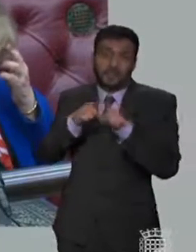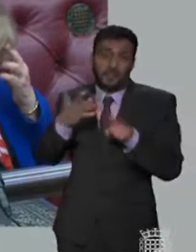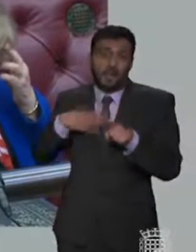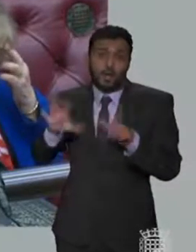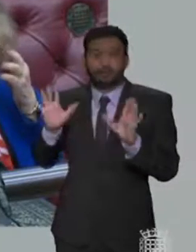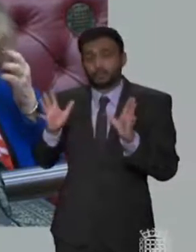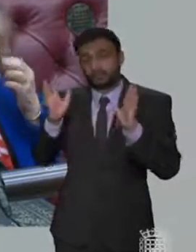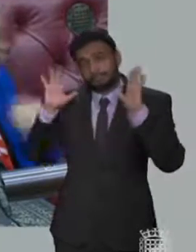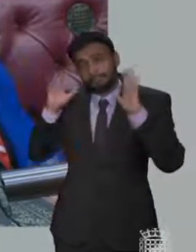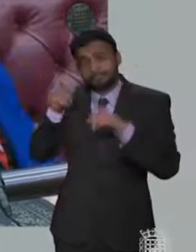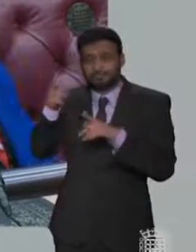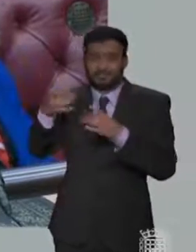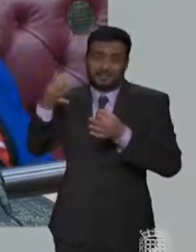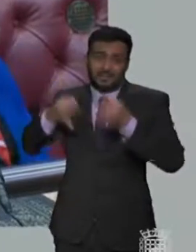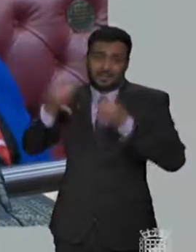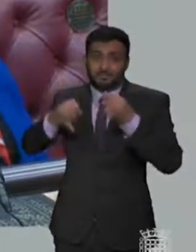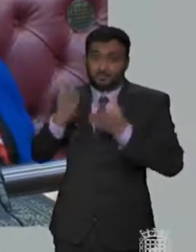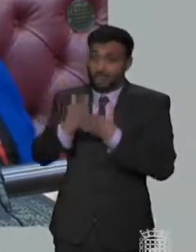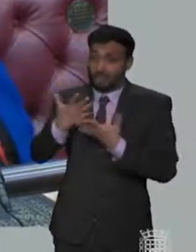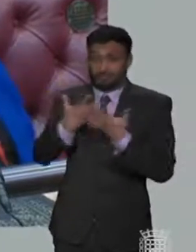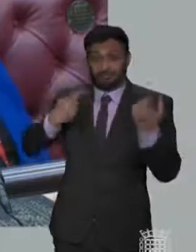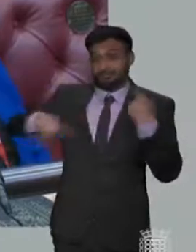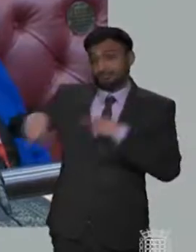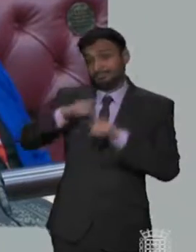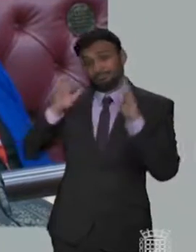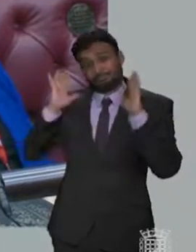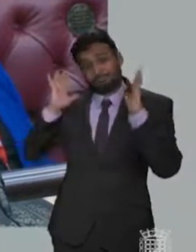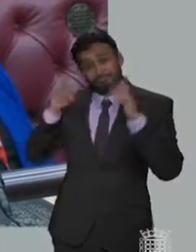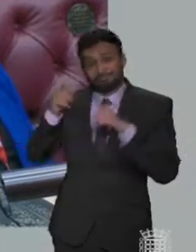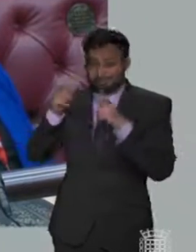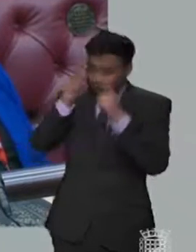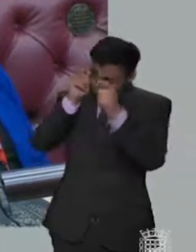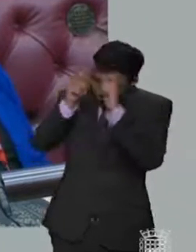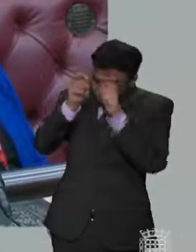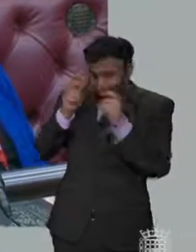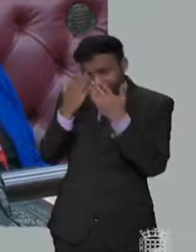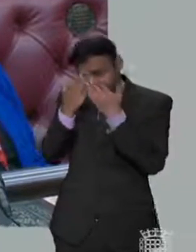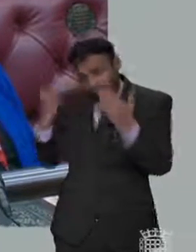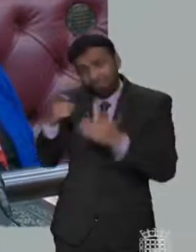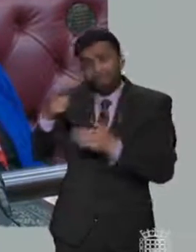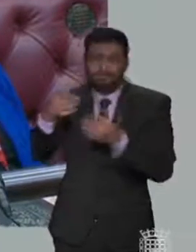he's been spoken of with great affection and great dignity and i and my benches will join